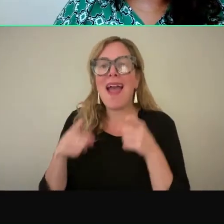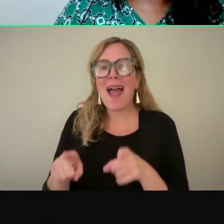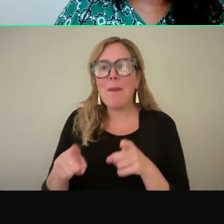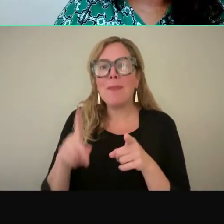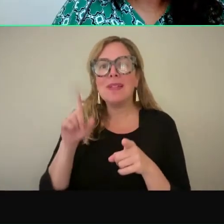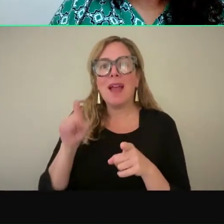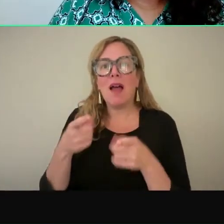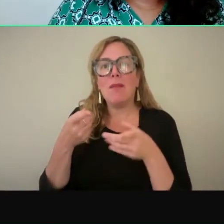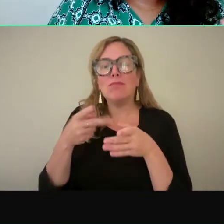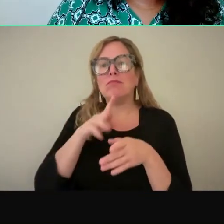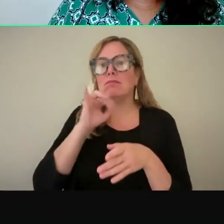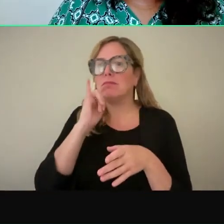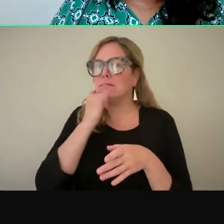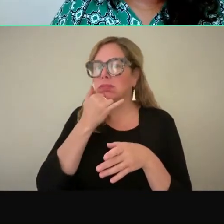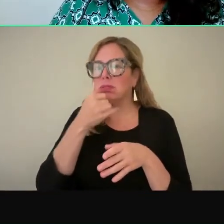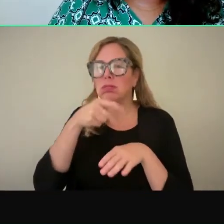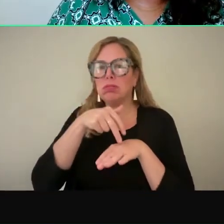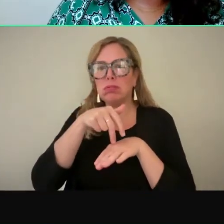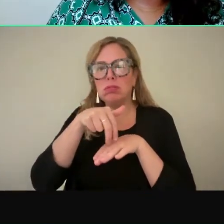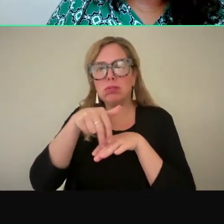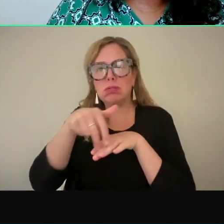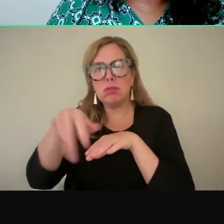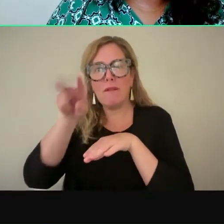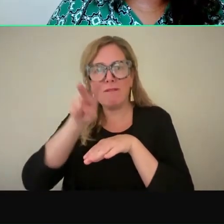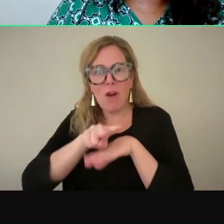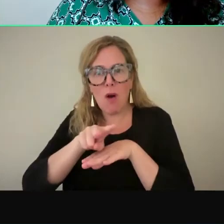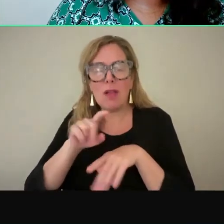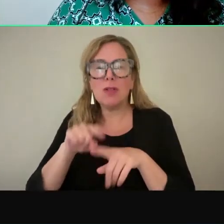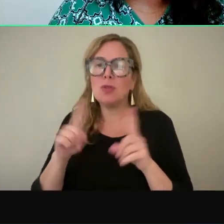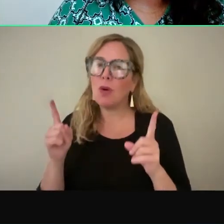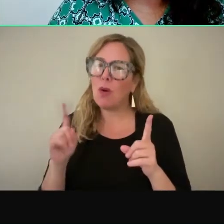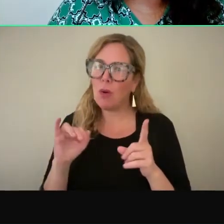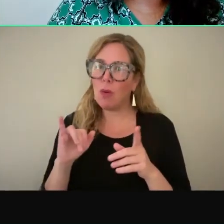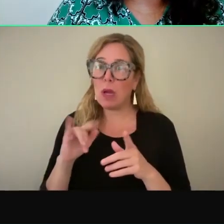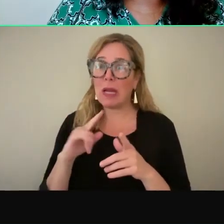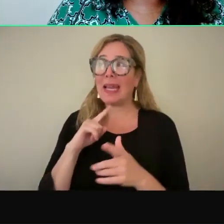So again, getting to appointments can be really challenging. So the role of telemedicine for